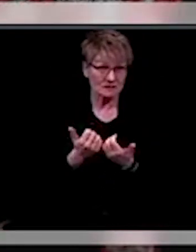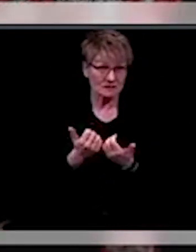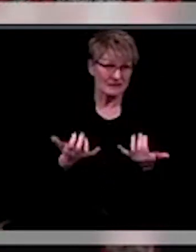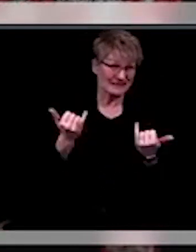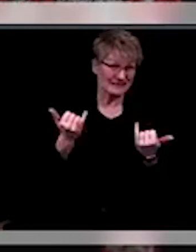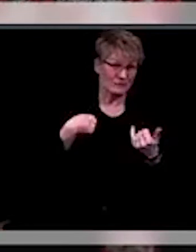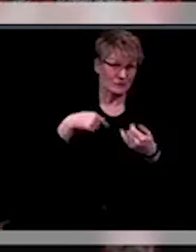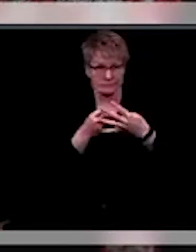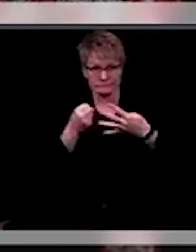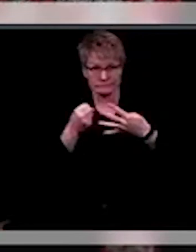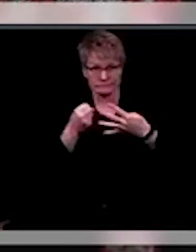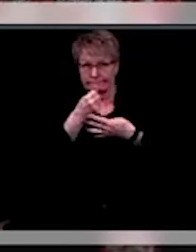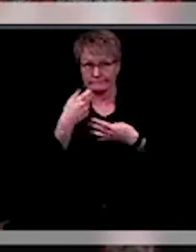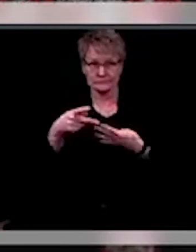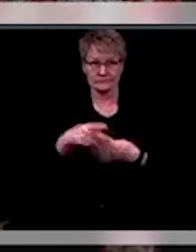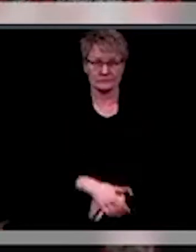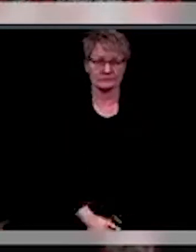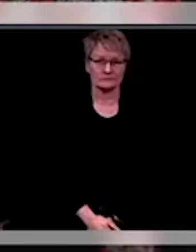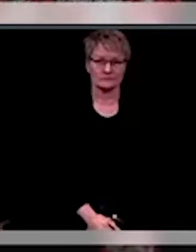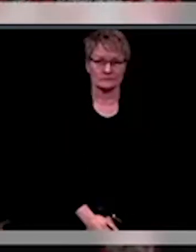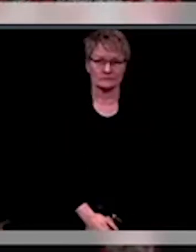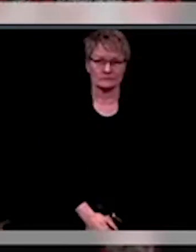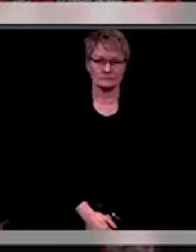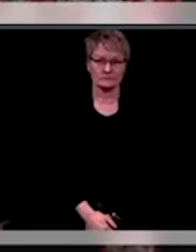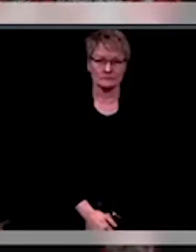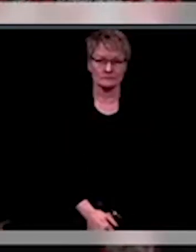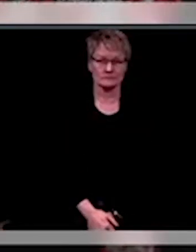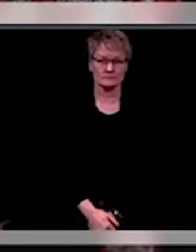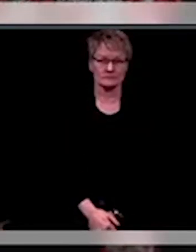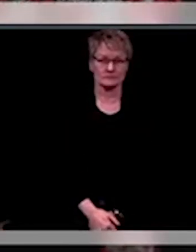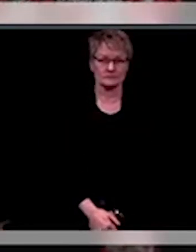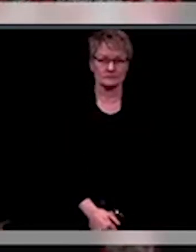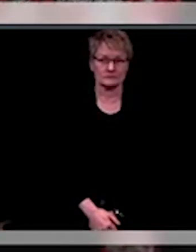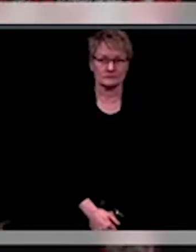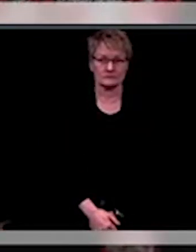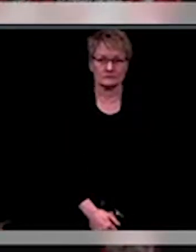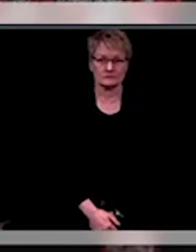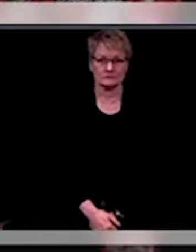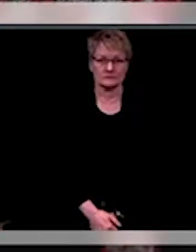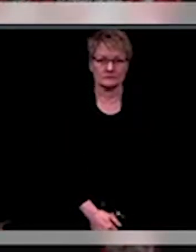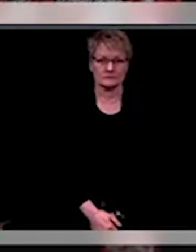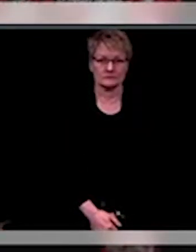We have been told that state agencies are taking particular